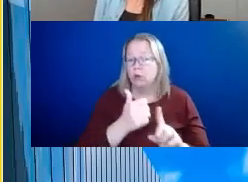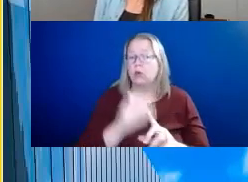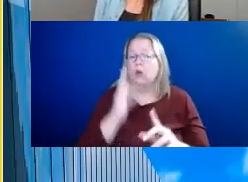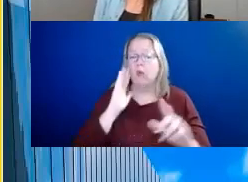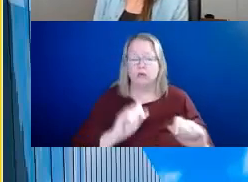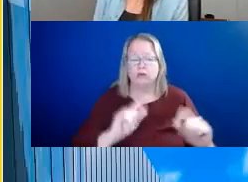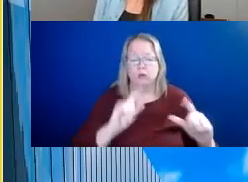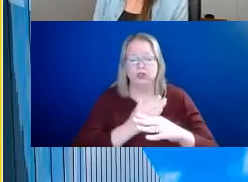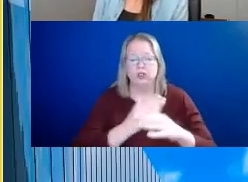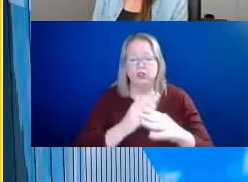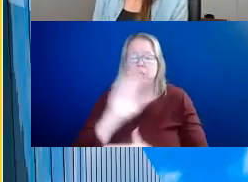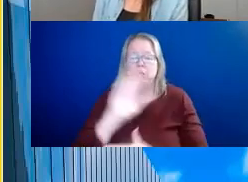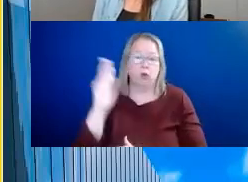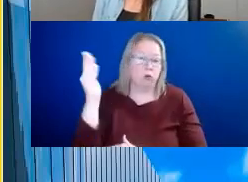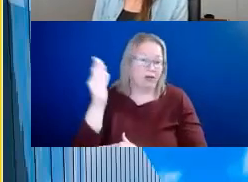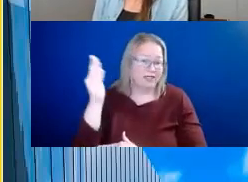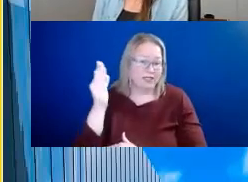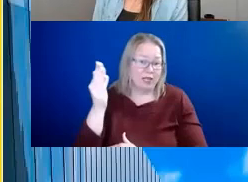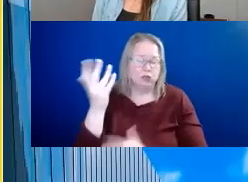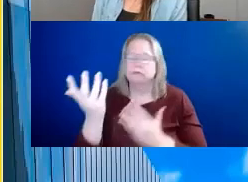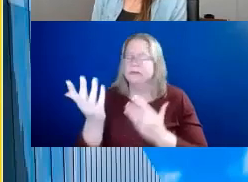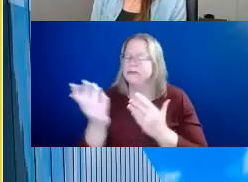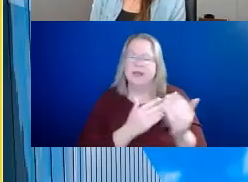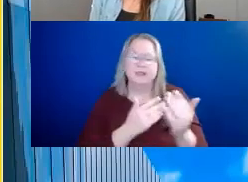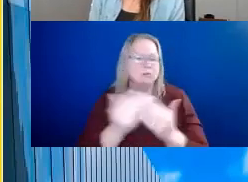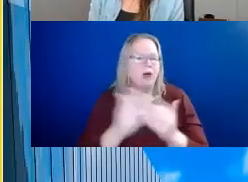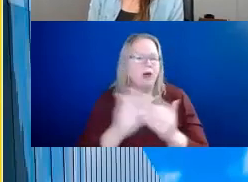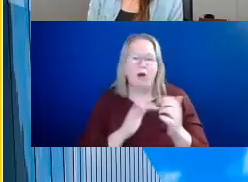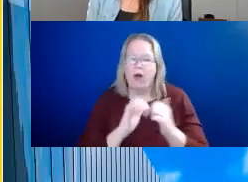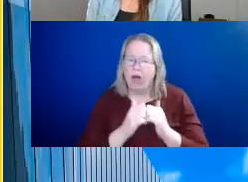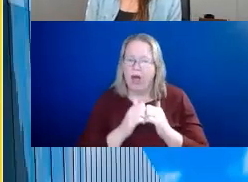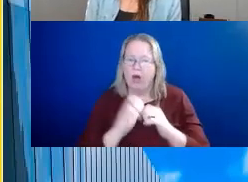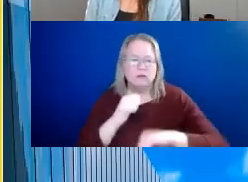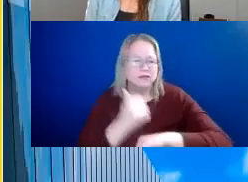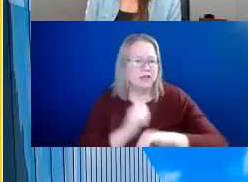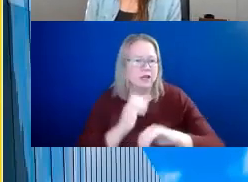presentation no matter what the format is 12:18:37 , you will be screen sharing.